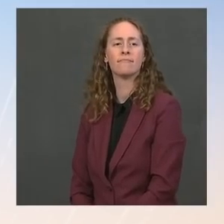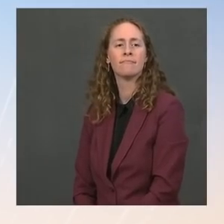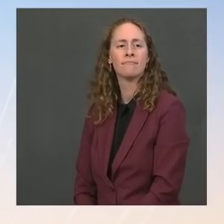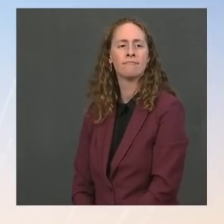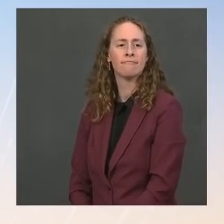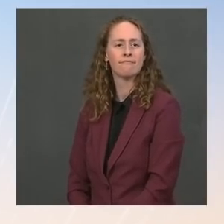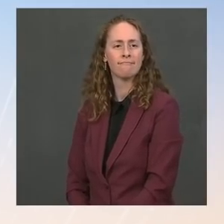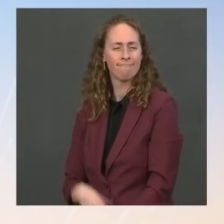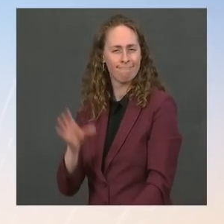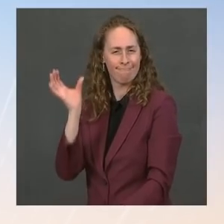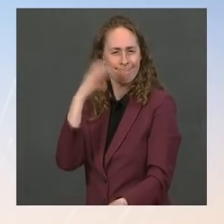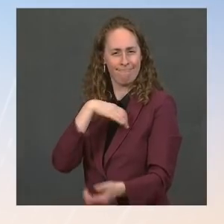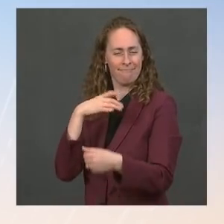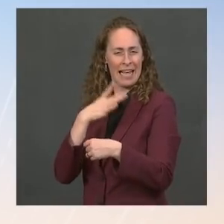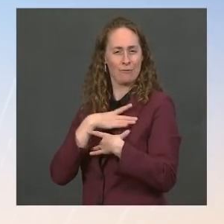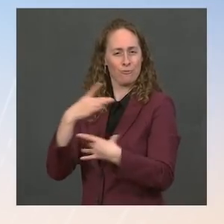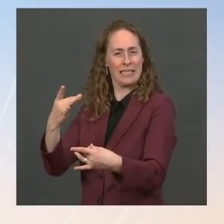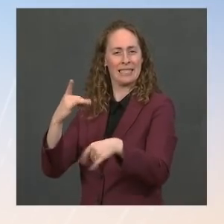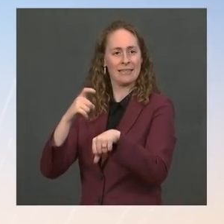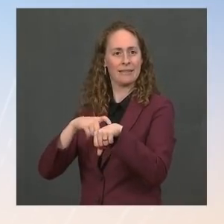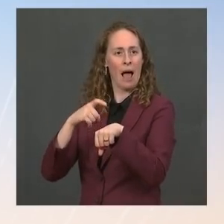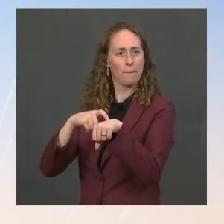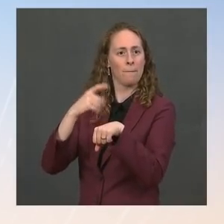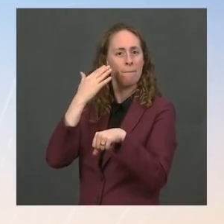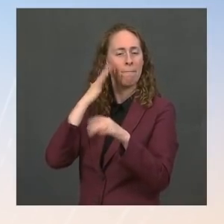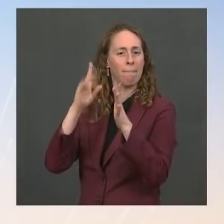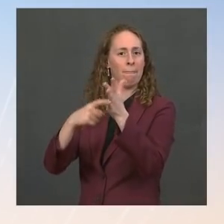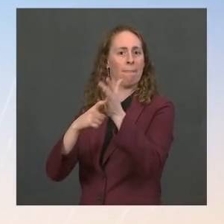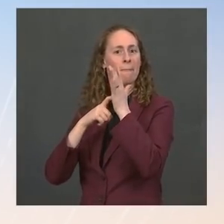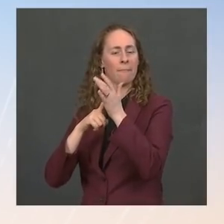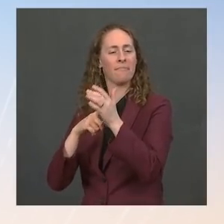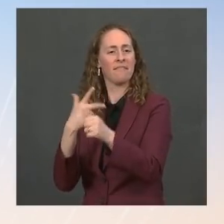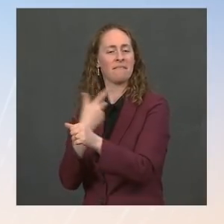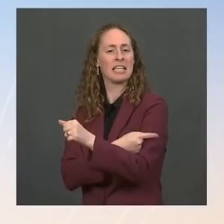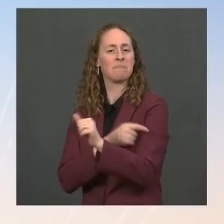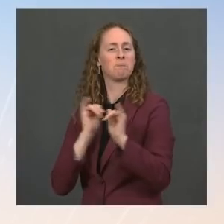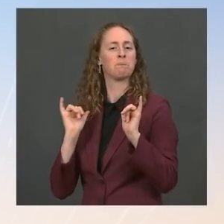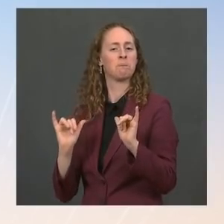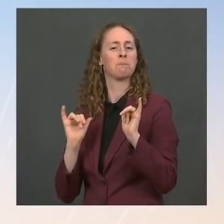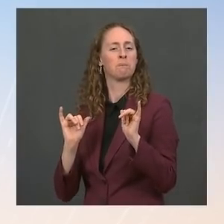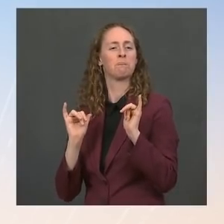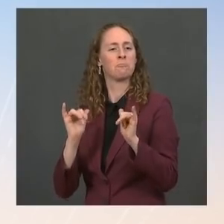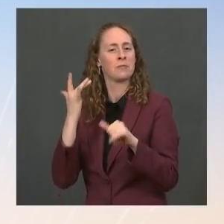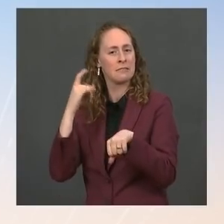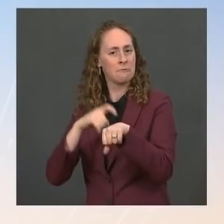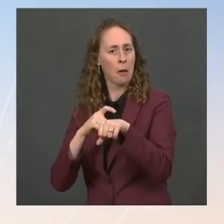of this vaccine requirement -- following up on what Jeremy was asking -- does the President go into UNGA